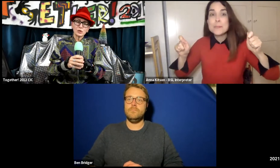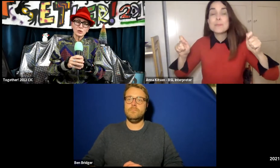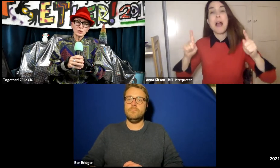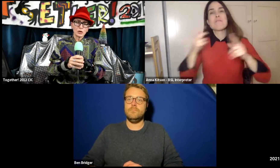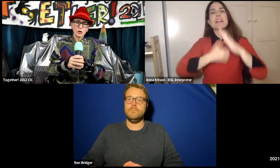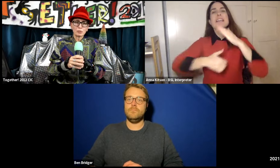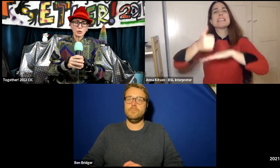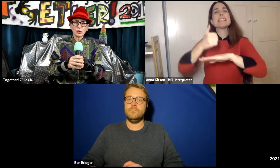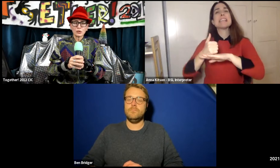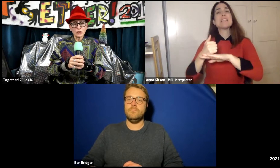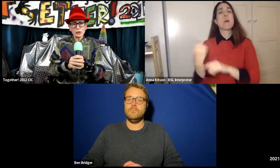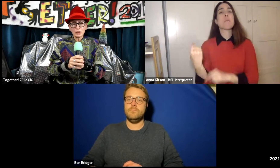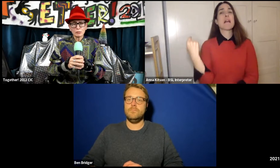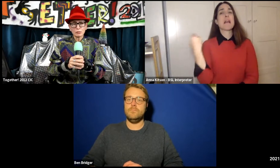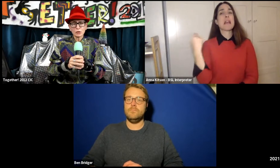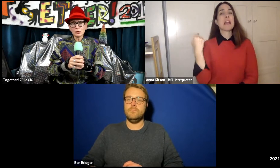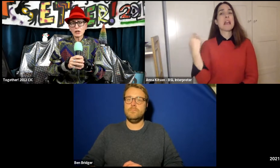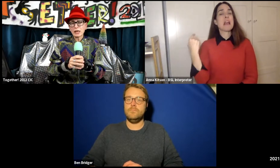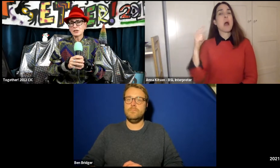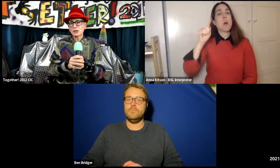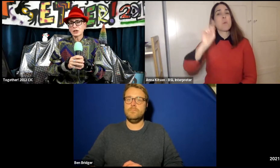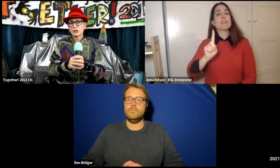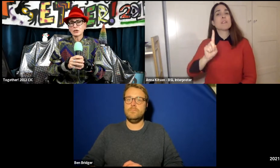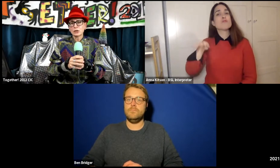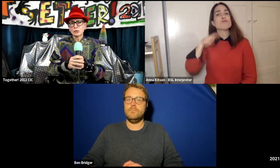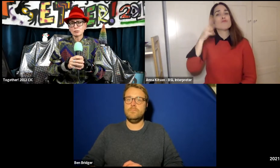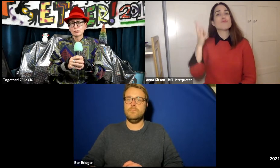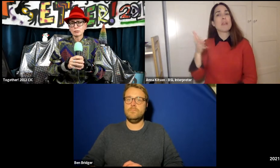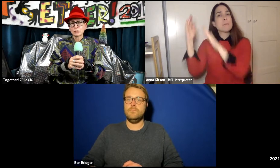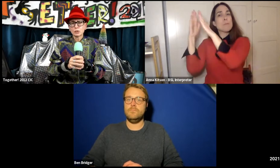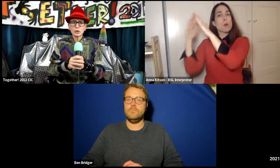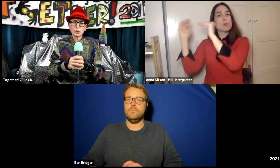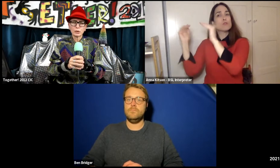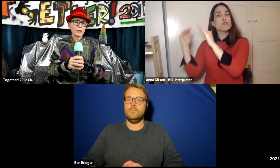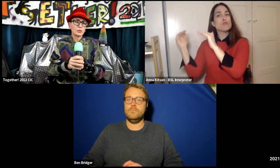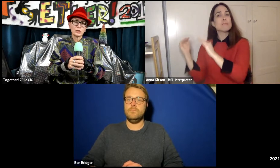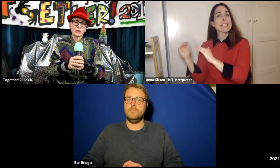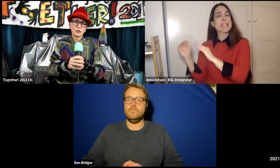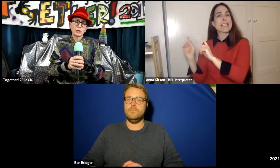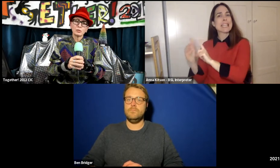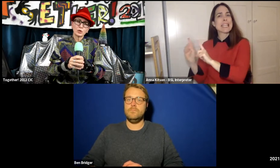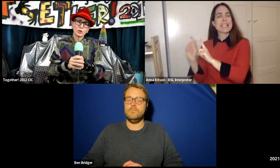over-the-top, sort of laser-coloured how would we describe it, I'm not quite